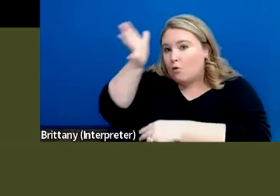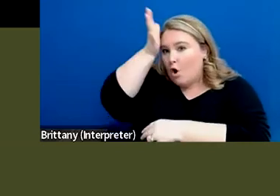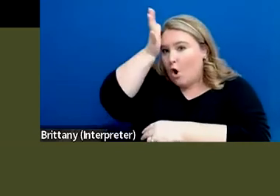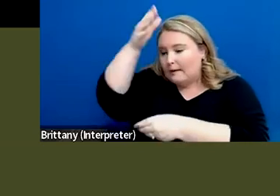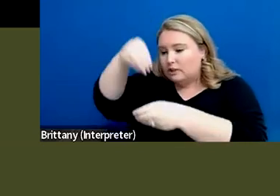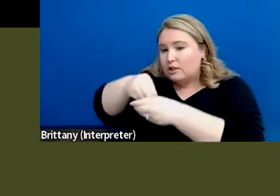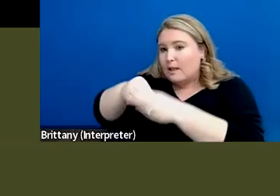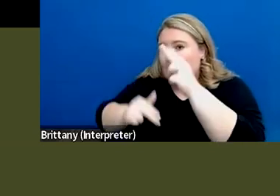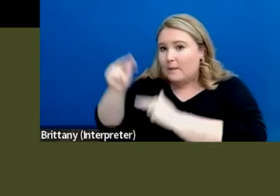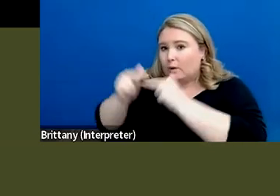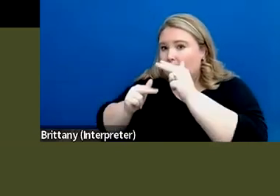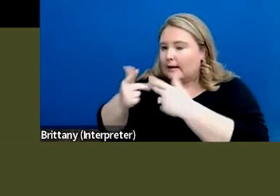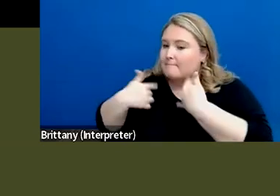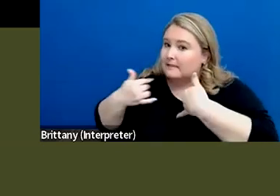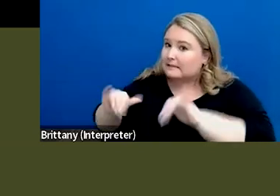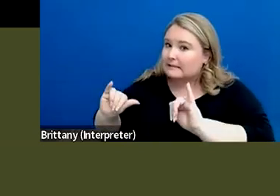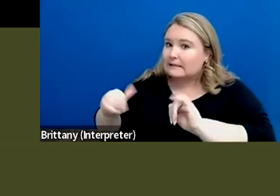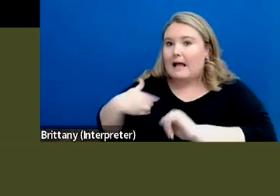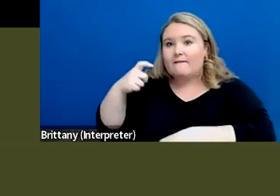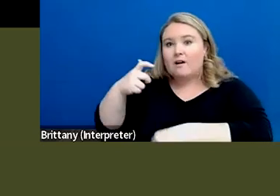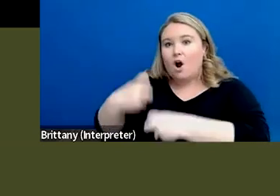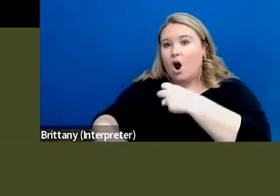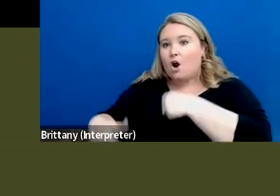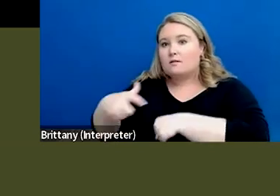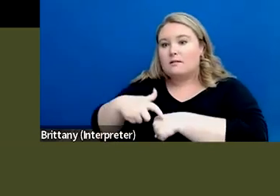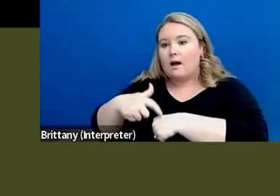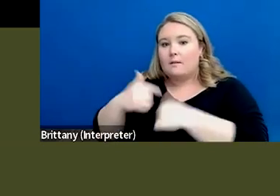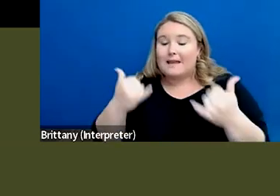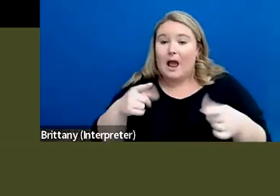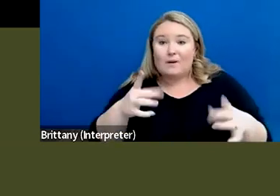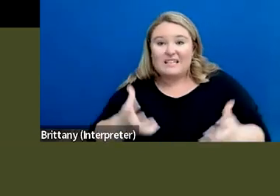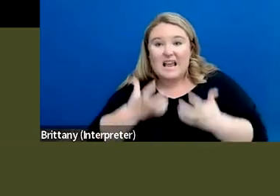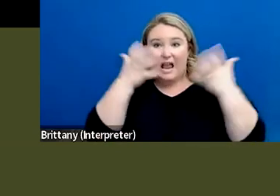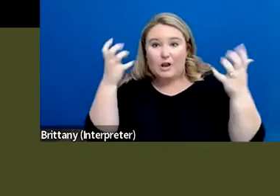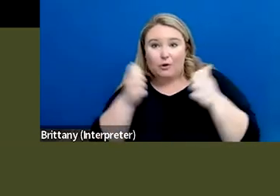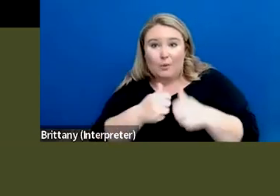And I still have a hard time with getting him to understand. Now he's angry with me about what's going on,